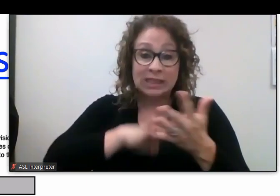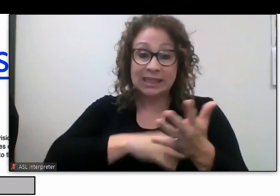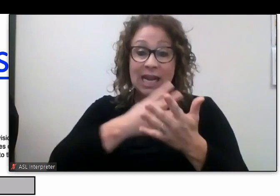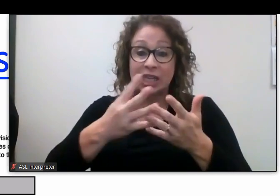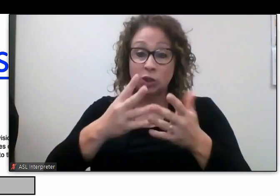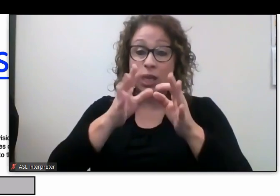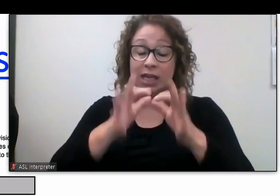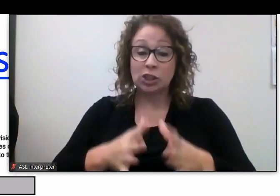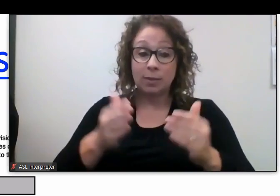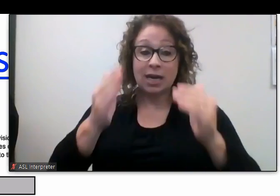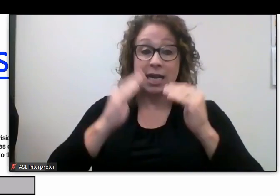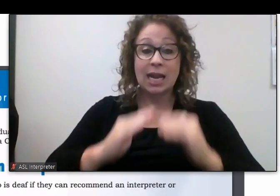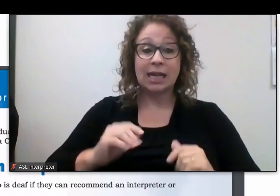Next slide, please -